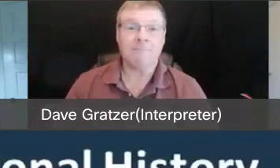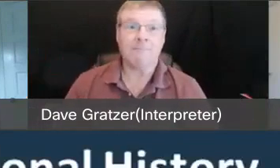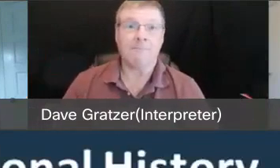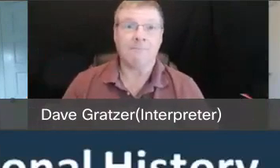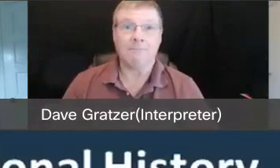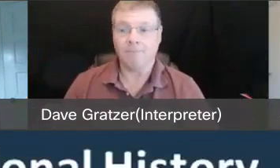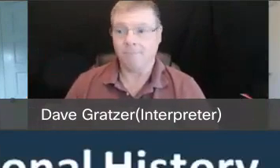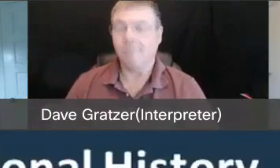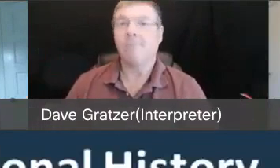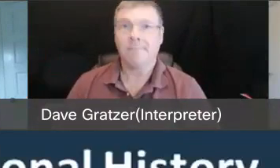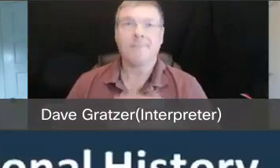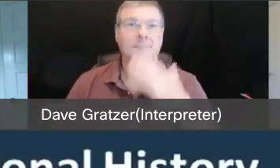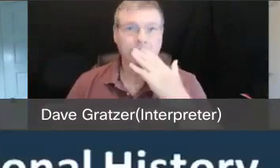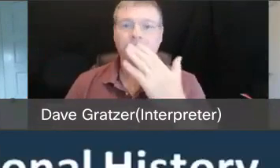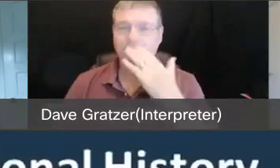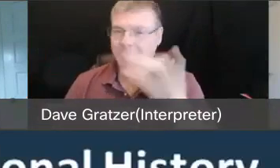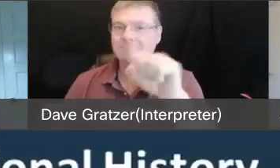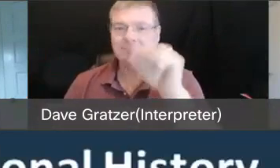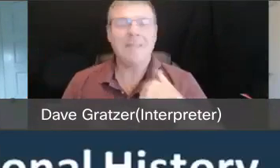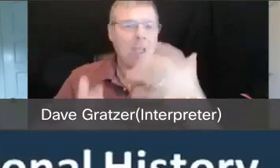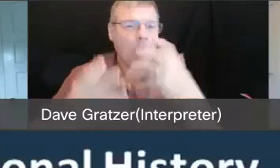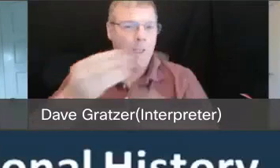Yeah, thank you. And I want to add another thing that I forgot to mention.